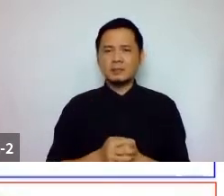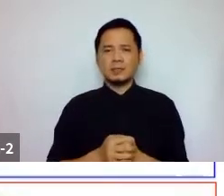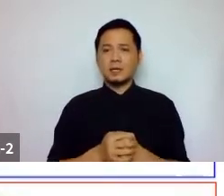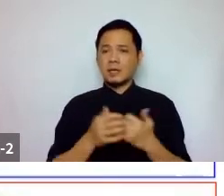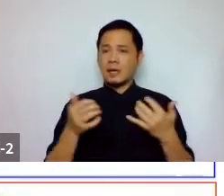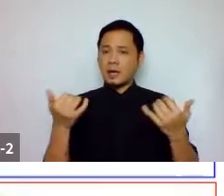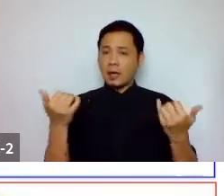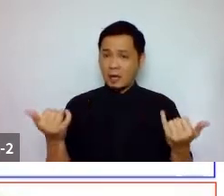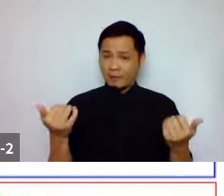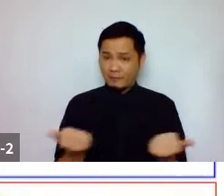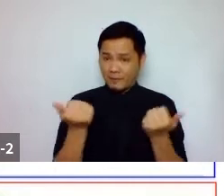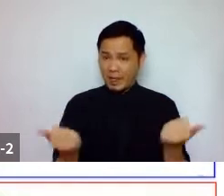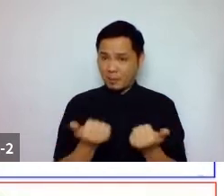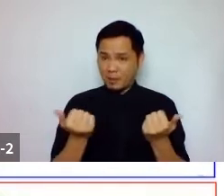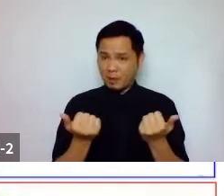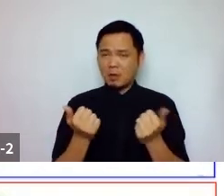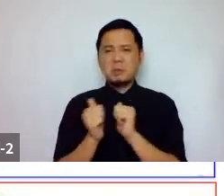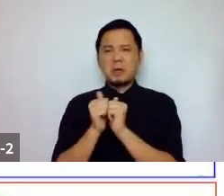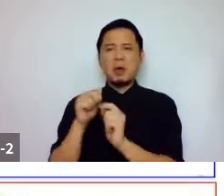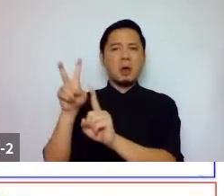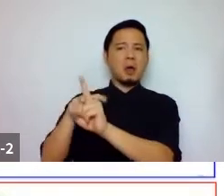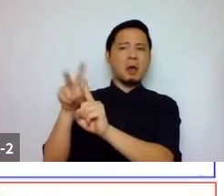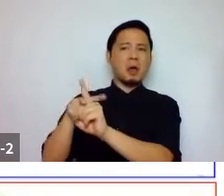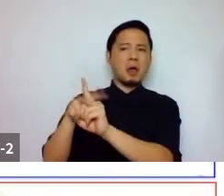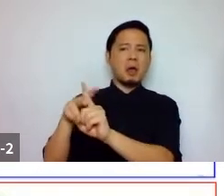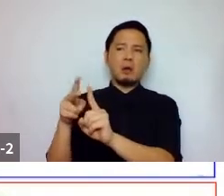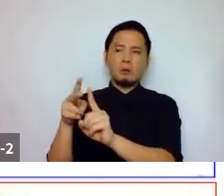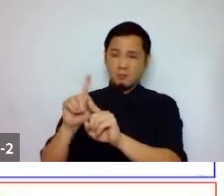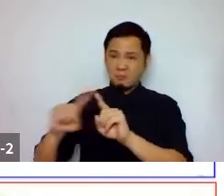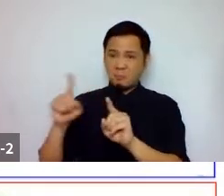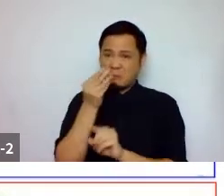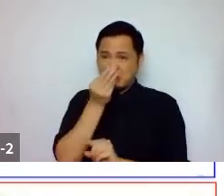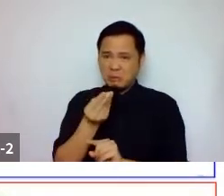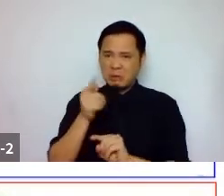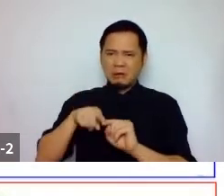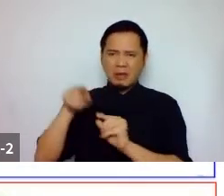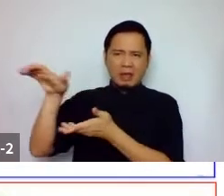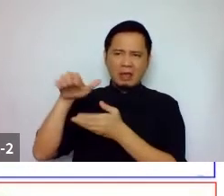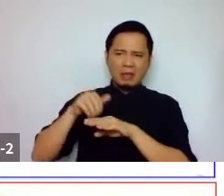They can’t apply if they cannot supply enough vaccines.